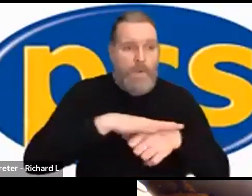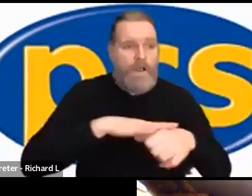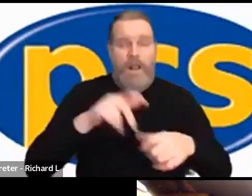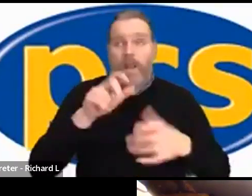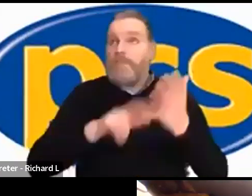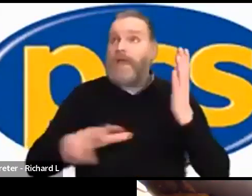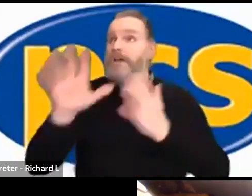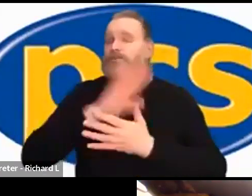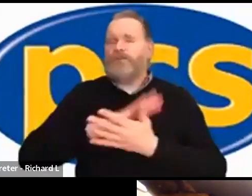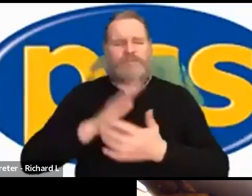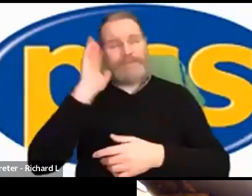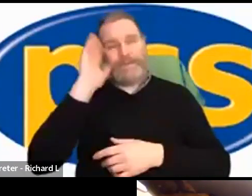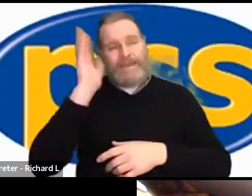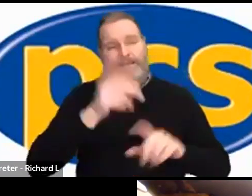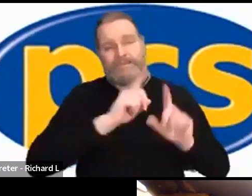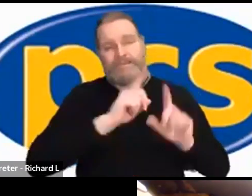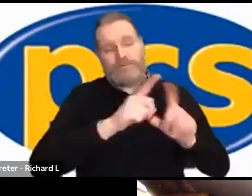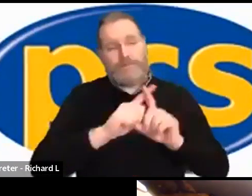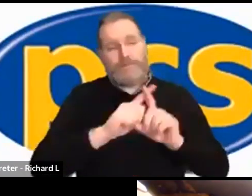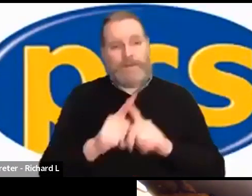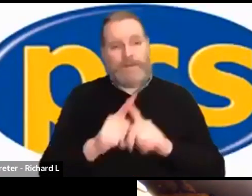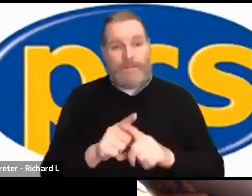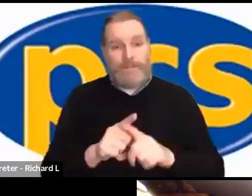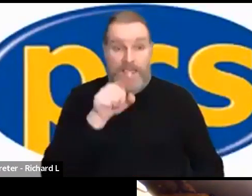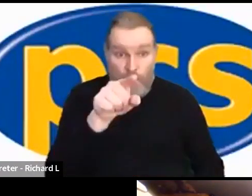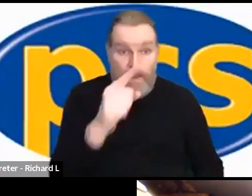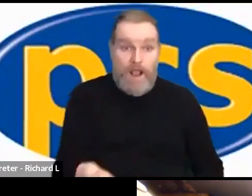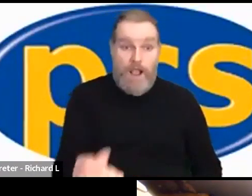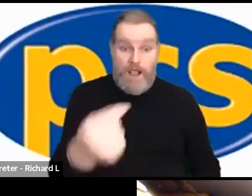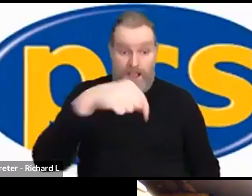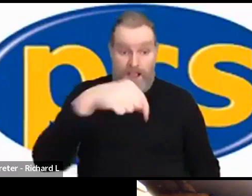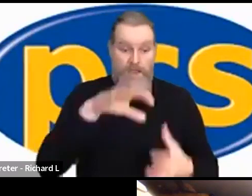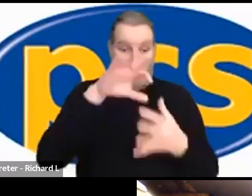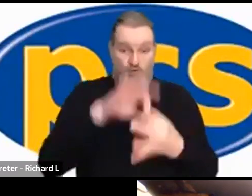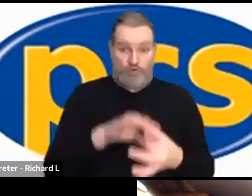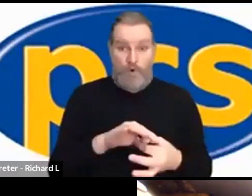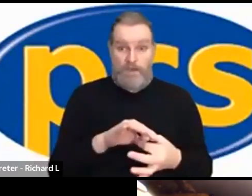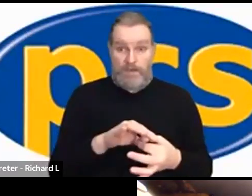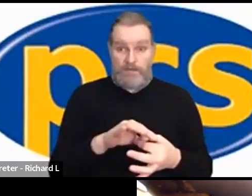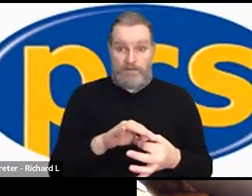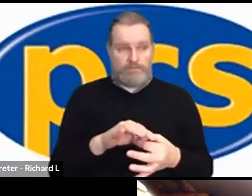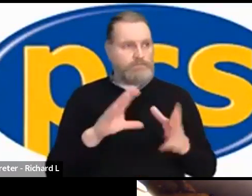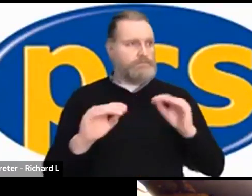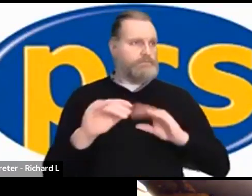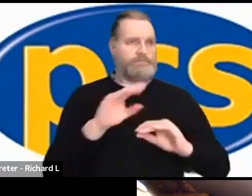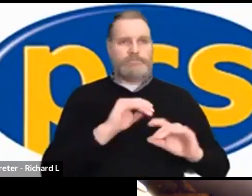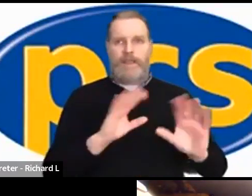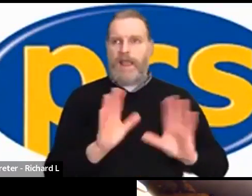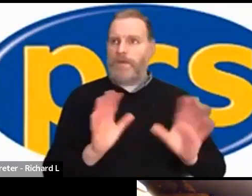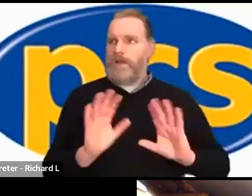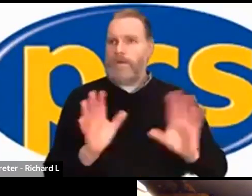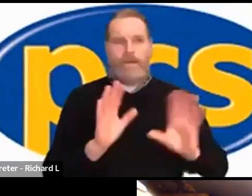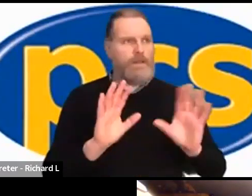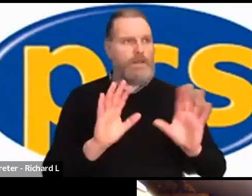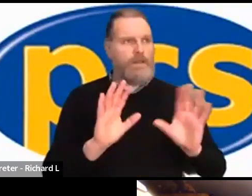, whether they're gonna be whether they're gonna be local speakers or national speakers. eakers, and again, if you can get to one of these it would be it would be really really great if you can, because